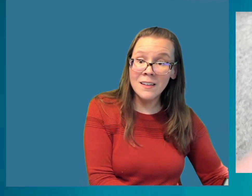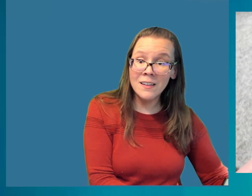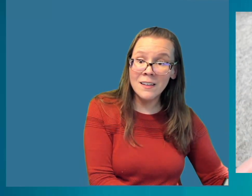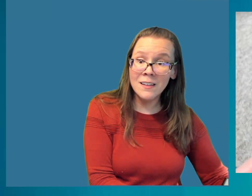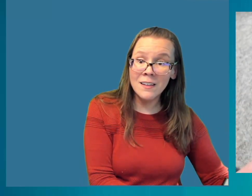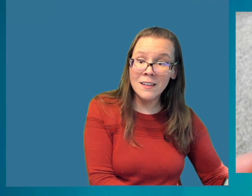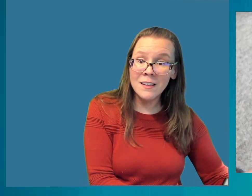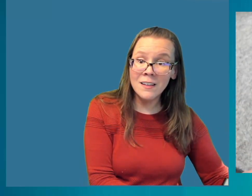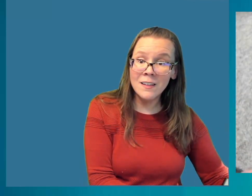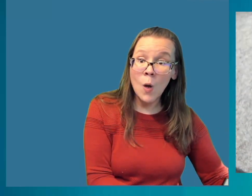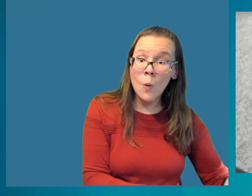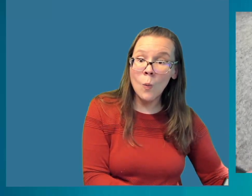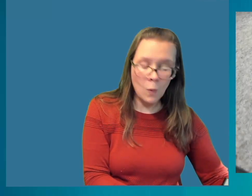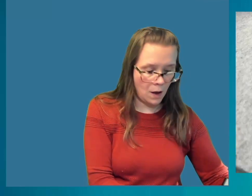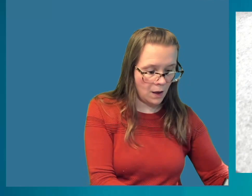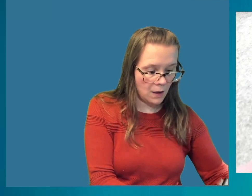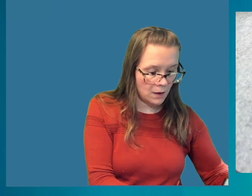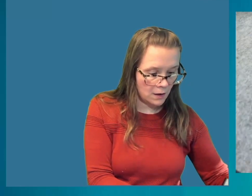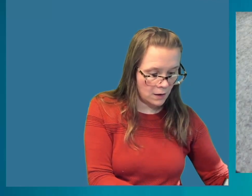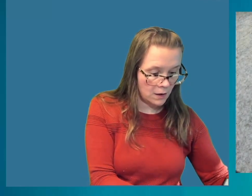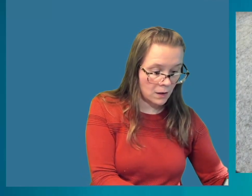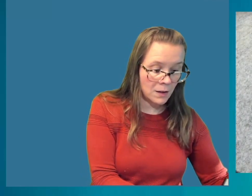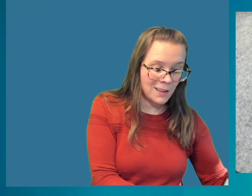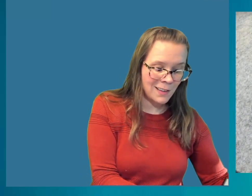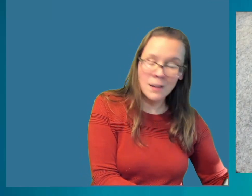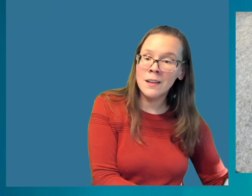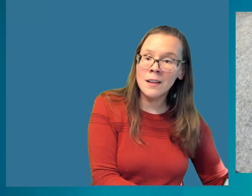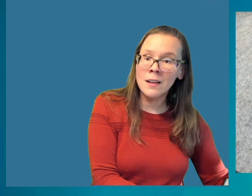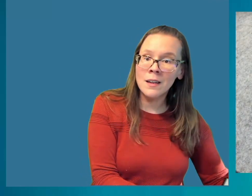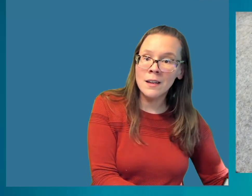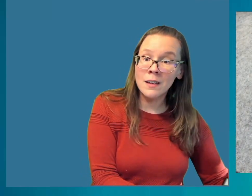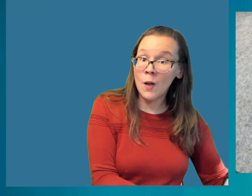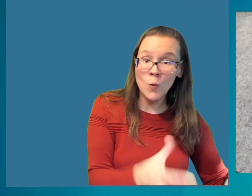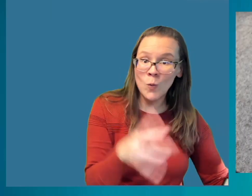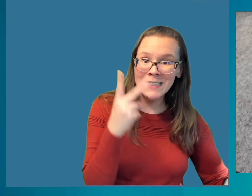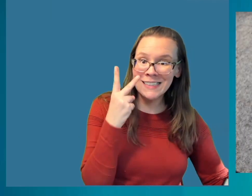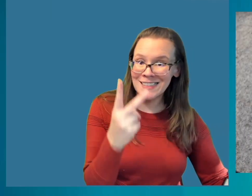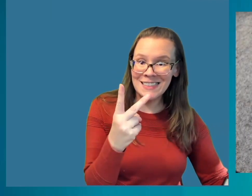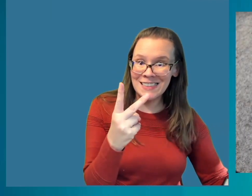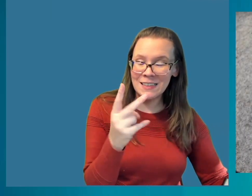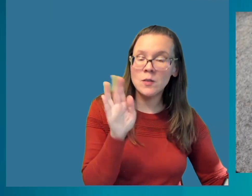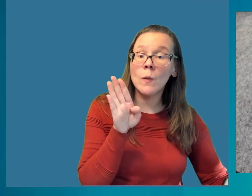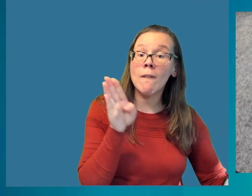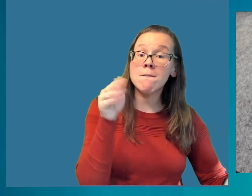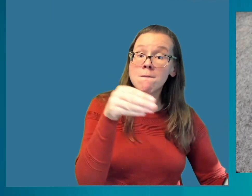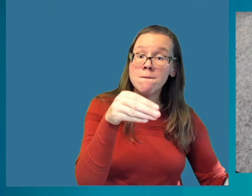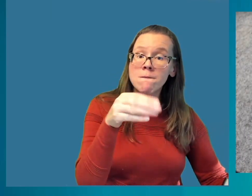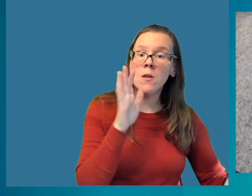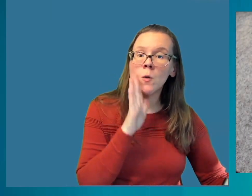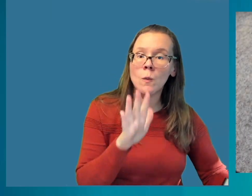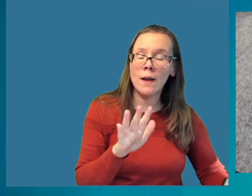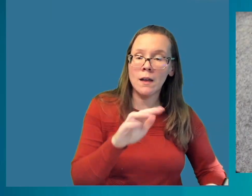when you turn this over in the next step, you won't see that tab from the front. Um, it'll